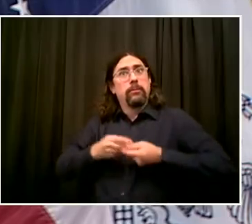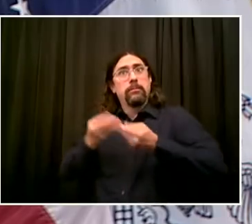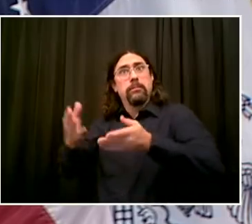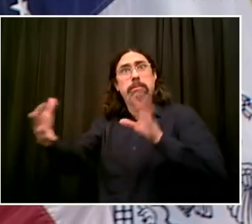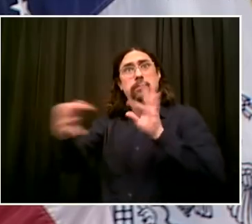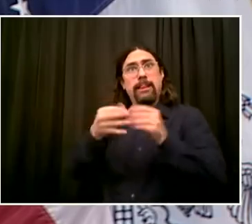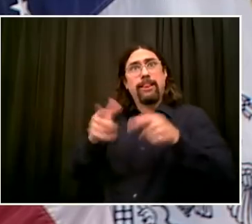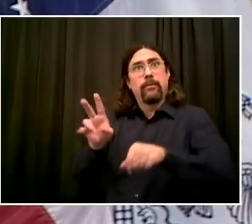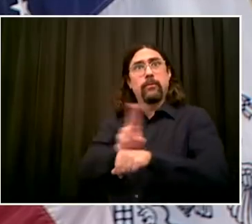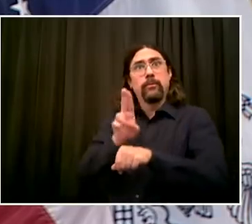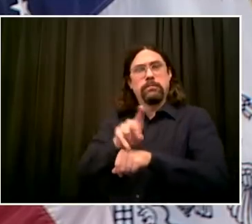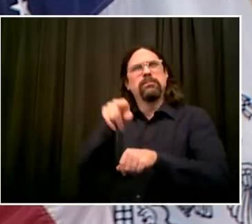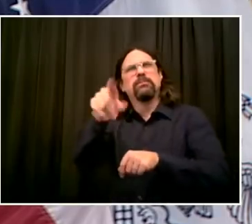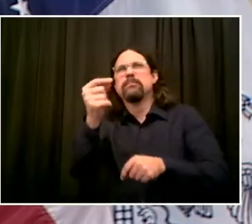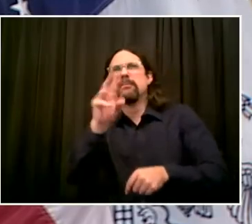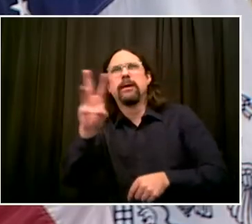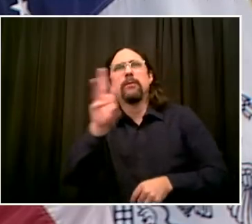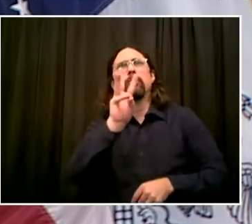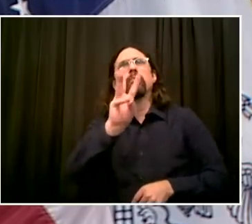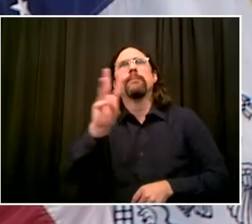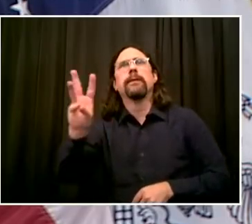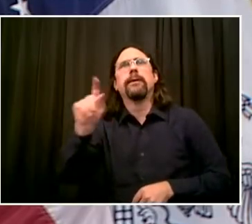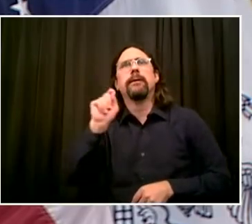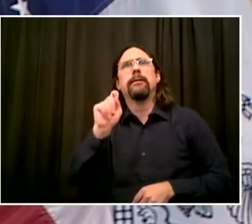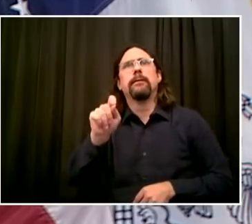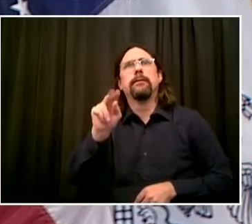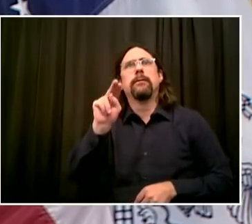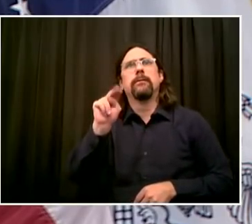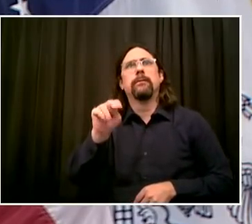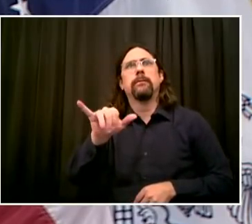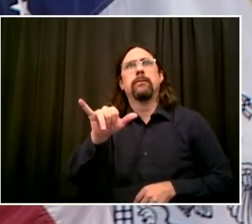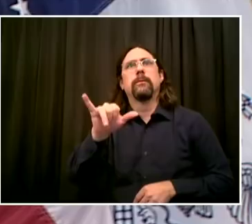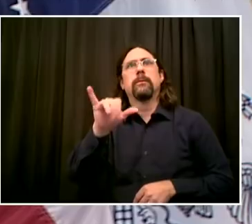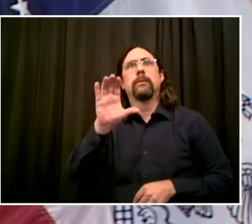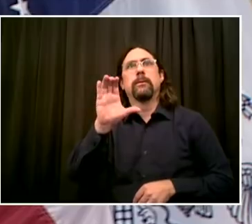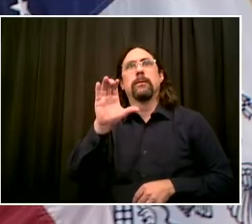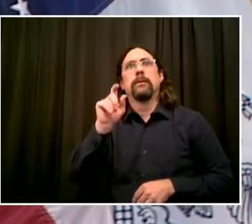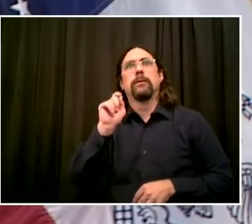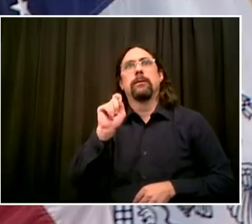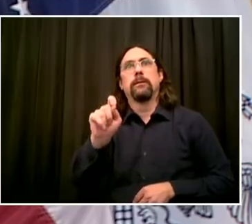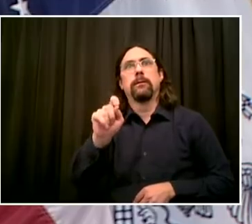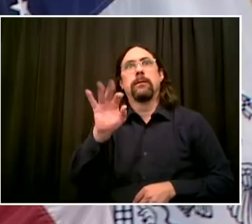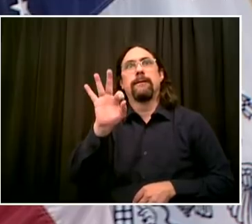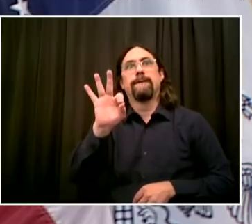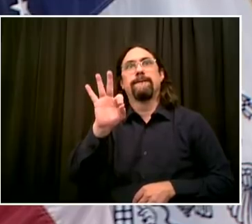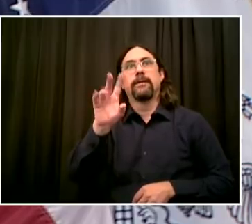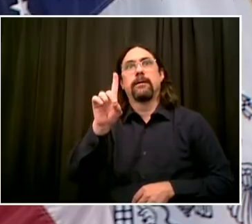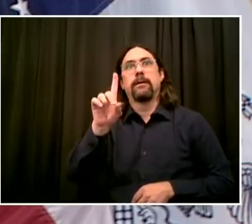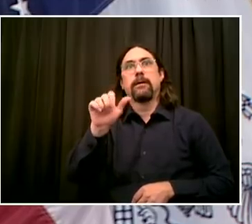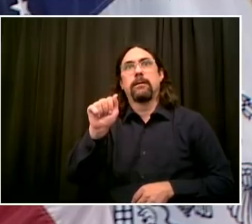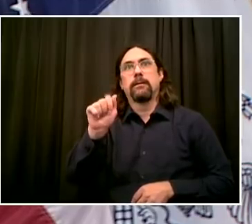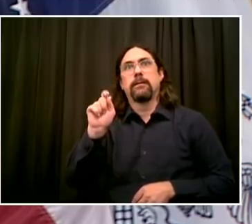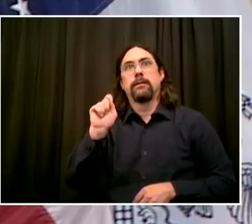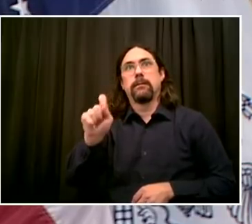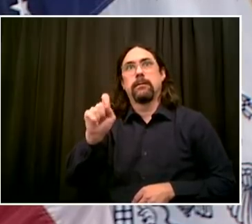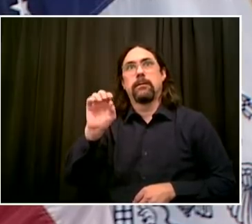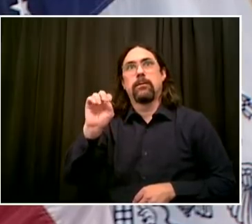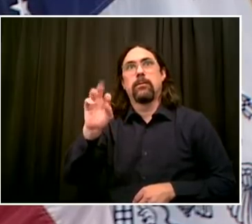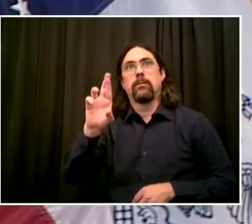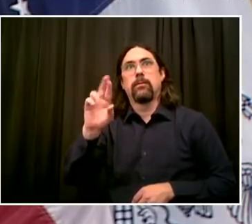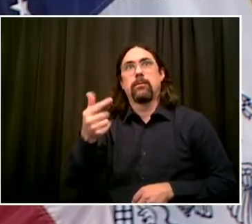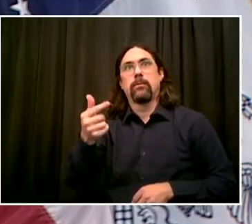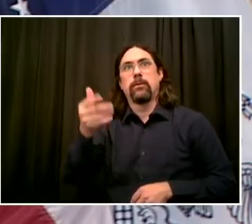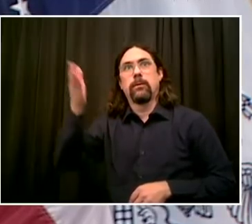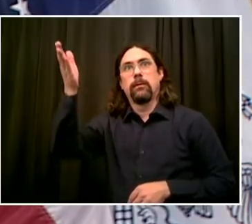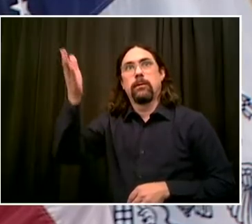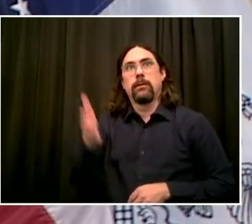IT IS WWW.NYC.